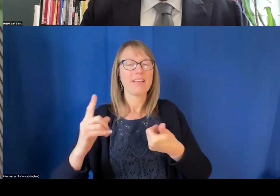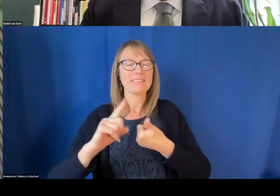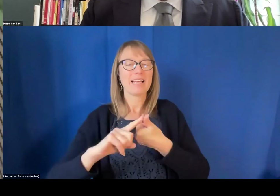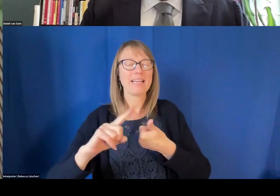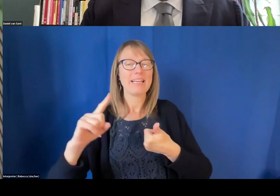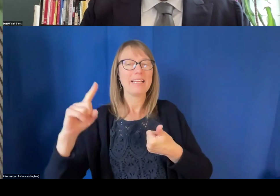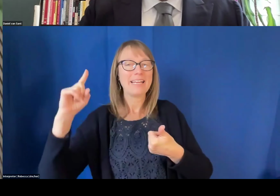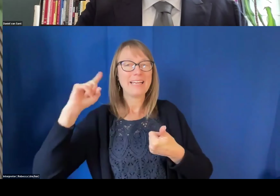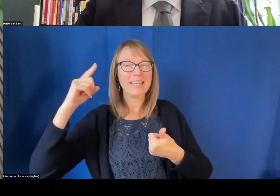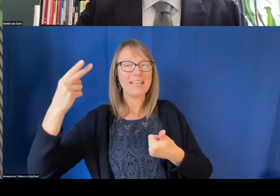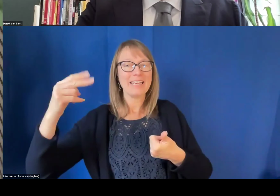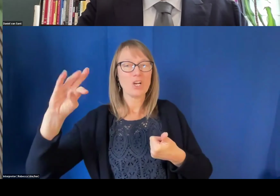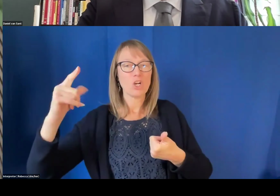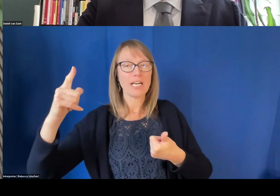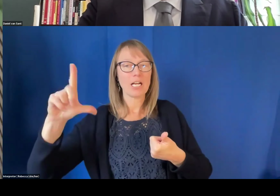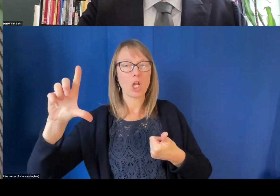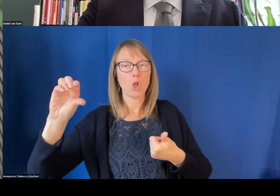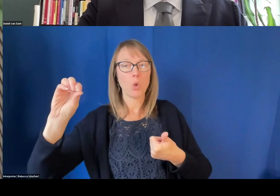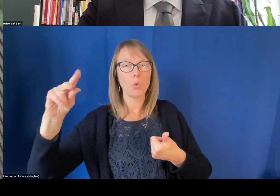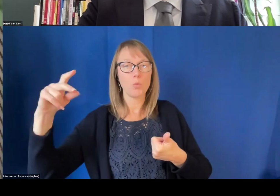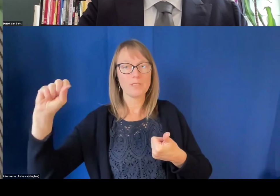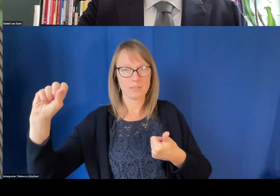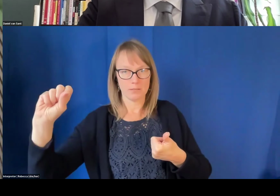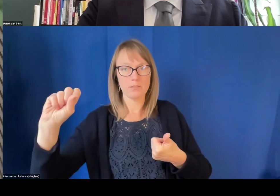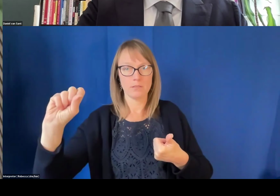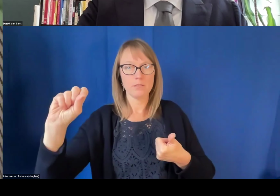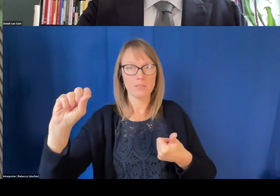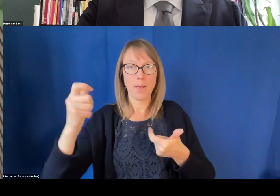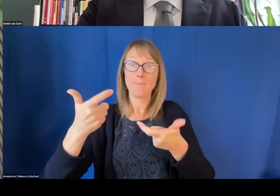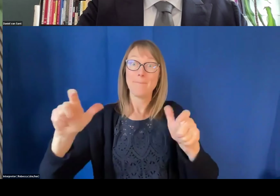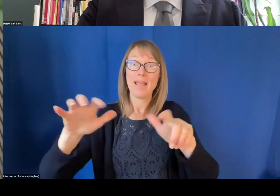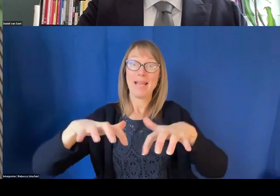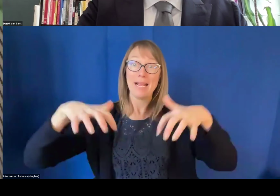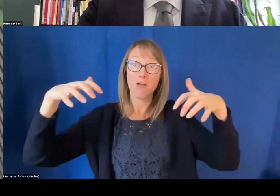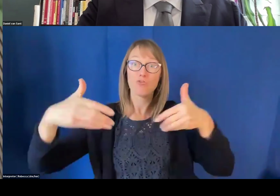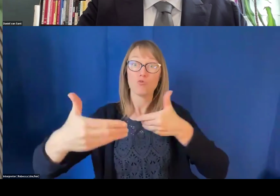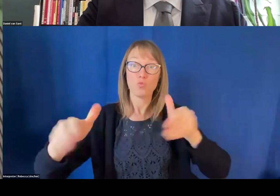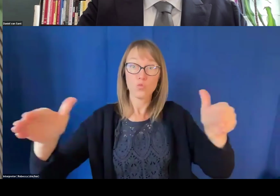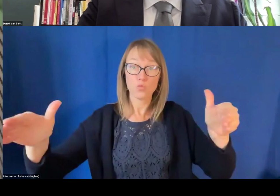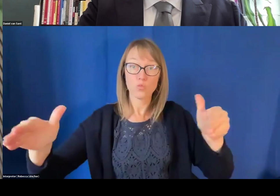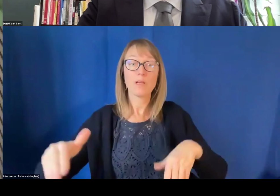not only large conference auditoriums, but you know, they now make hearing loop technology